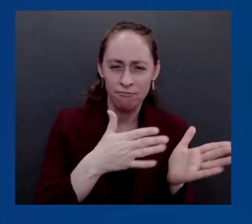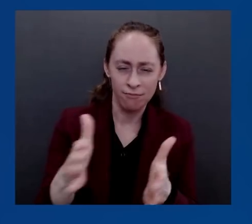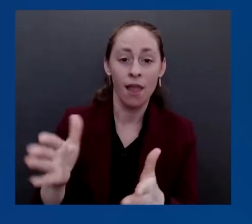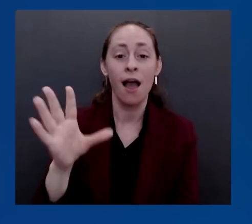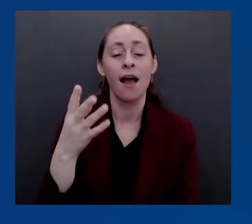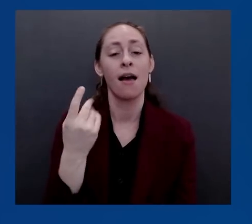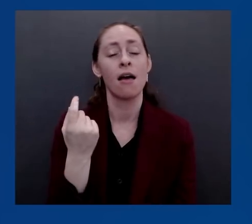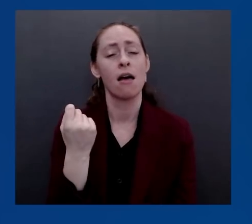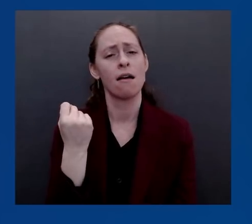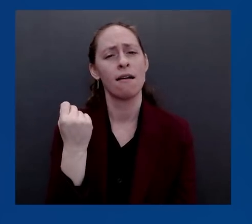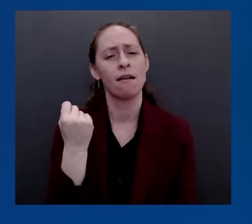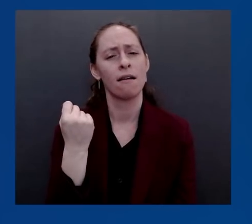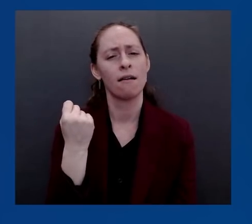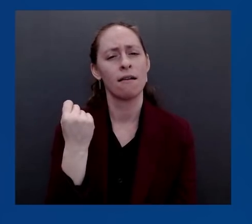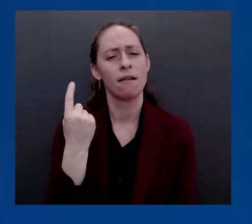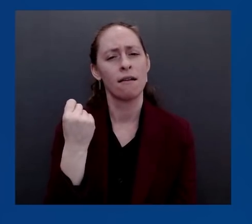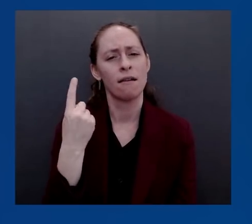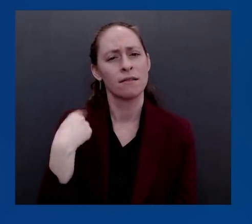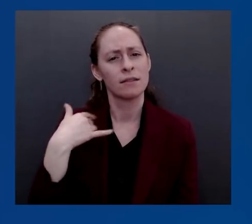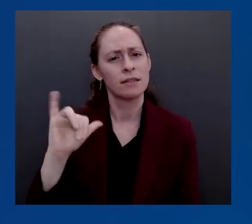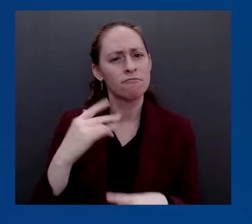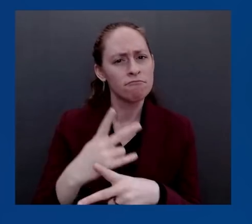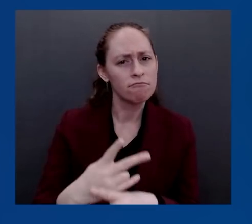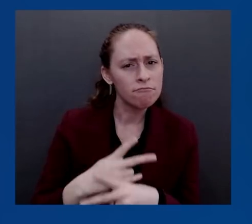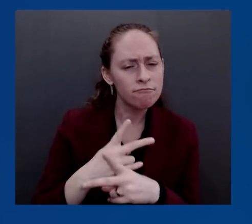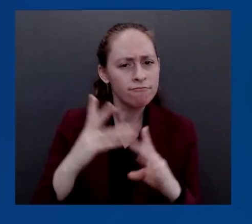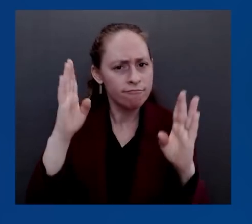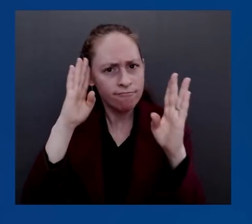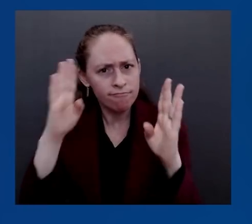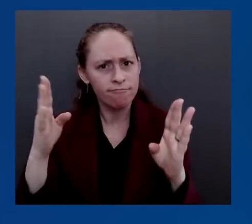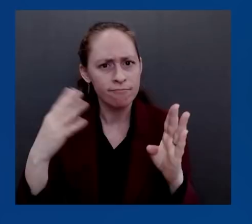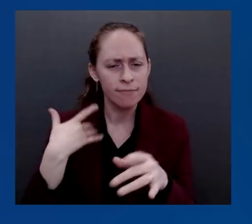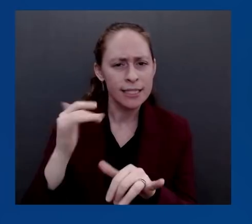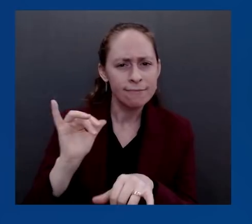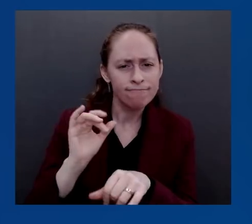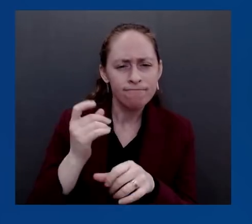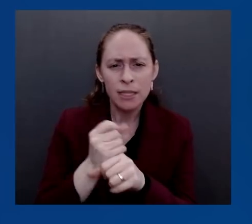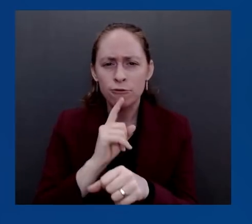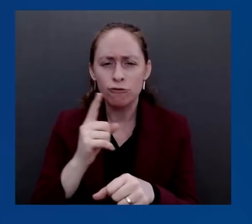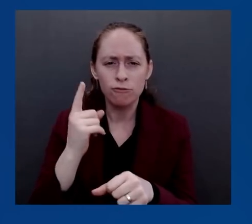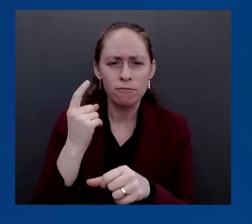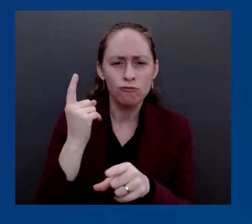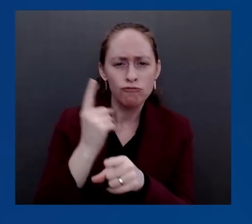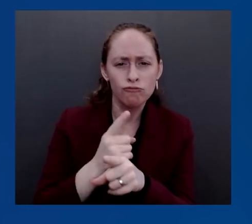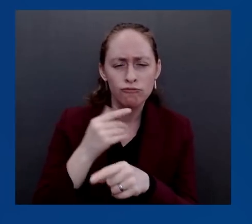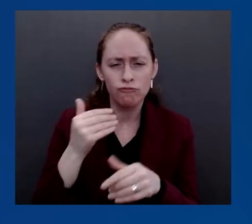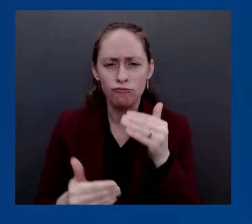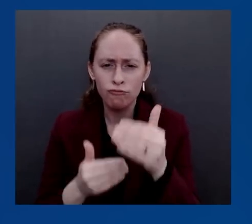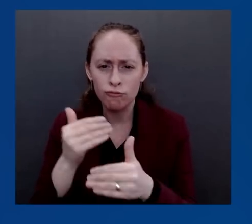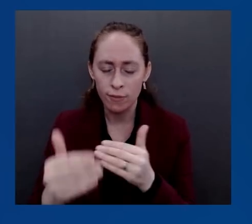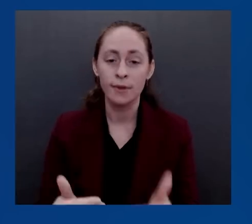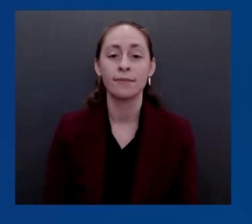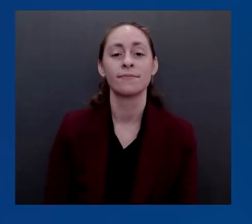As we see the Omicron wave continue to wane, we know that you may have questions regarding what prevention strategies